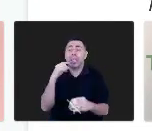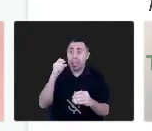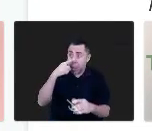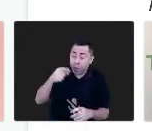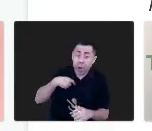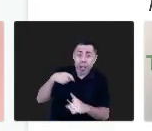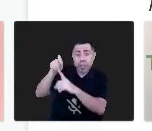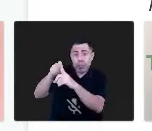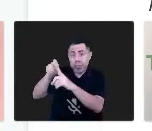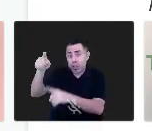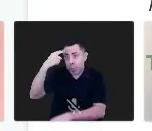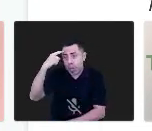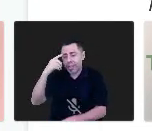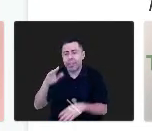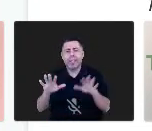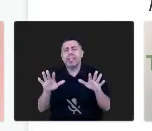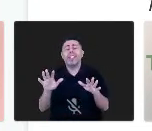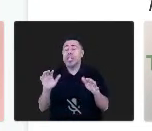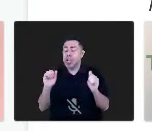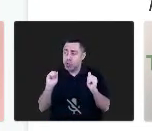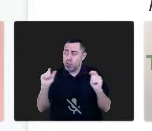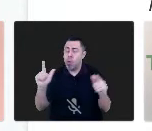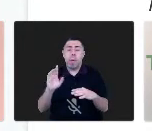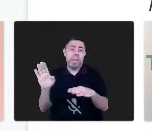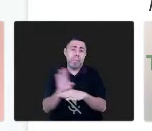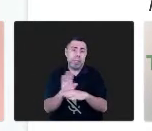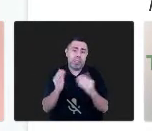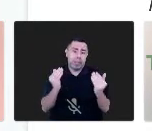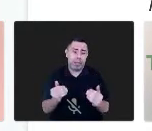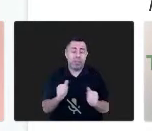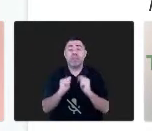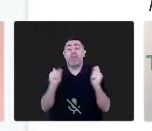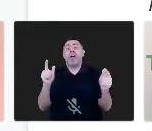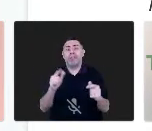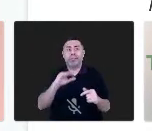time to for things be really specific and you're just asking what works for them right you're not